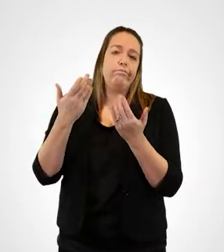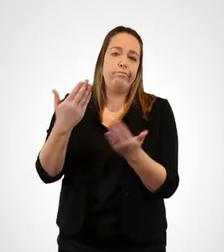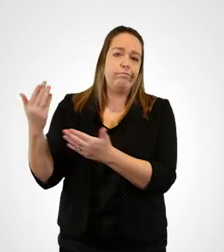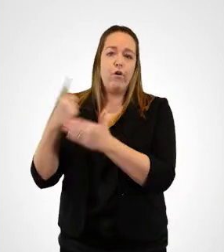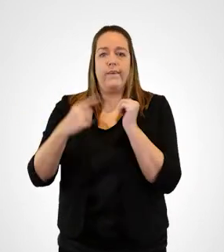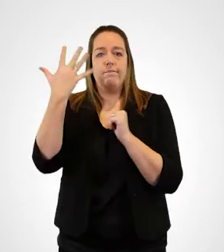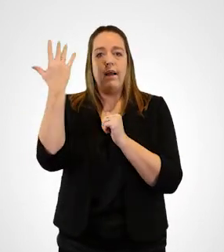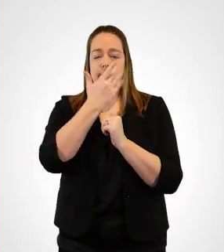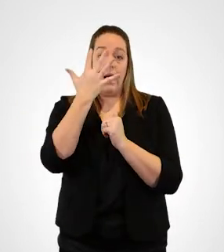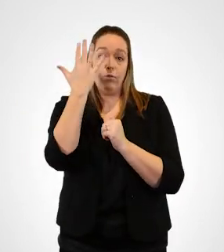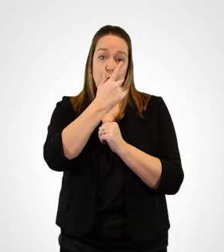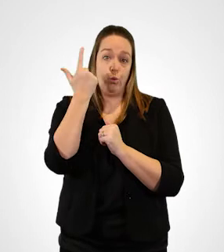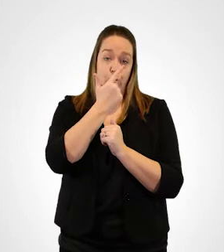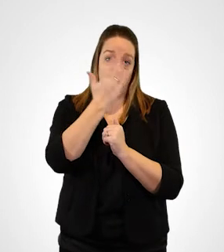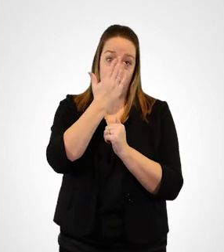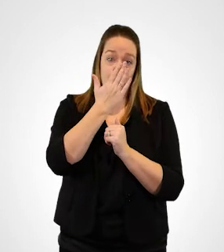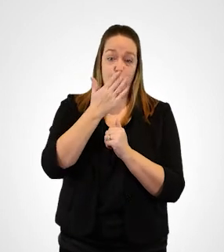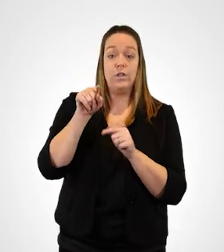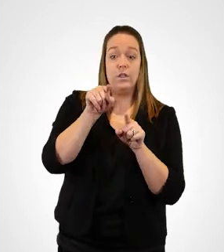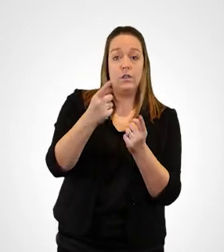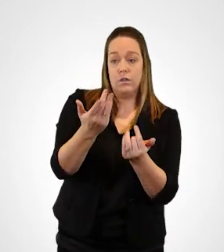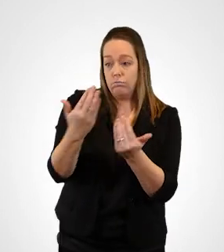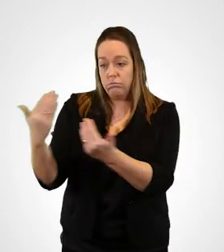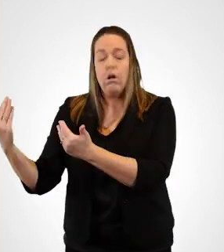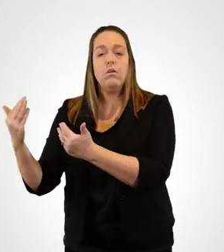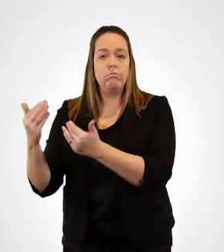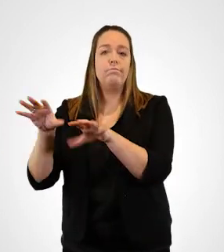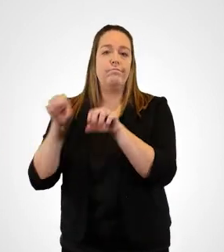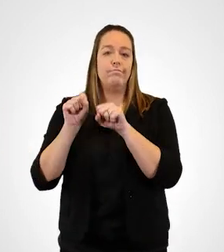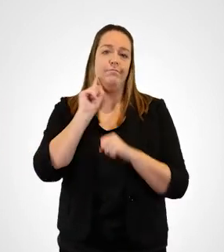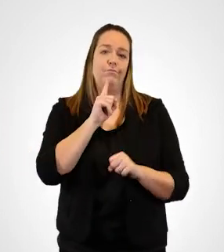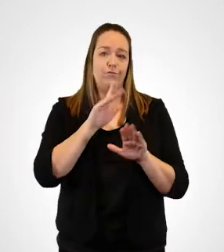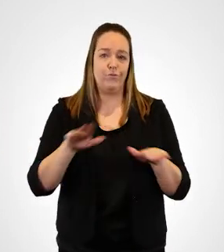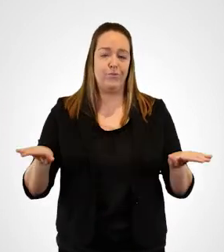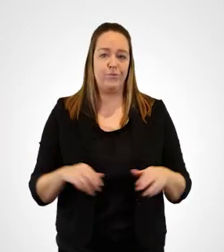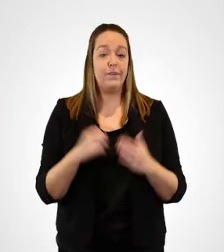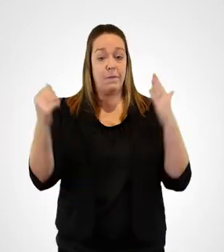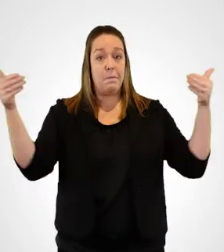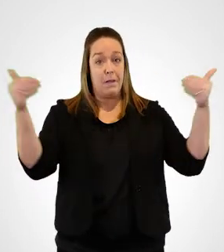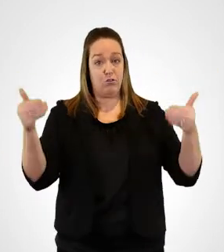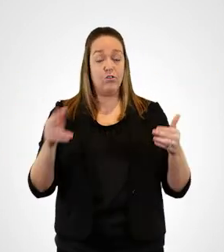We only had to go to five schools in order to get the hearing children. And we matched the two groups of children,